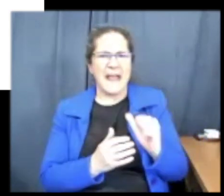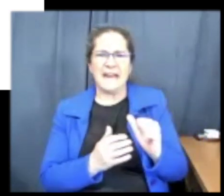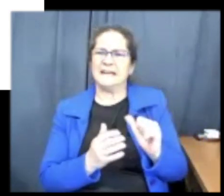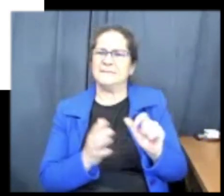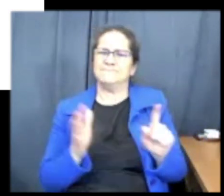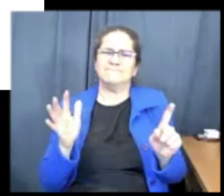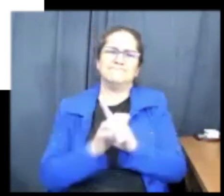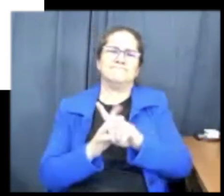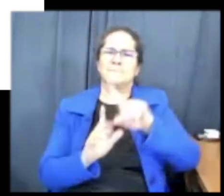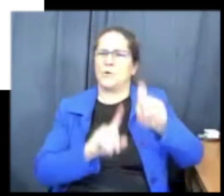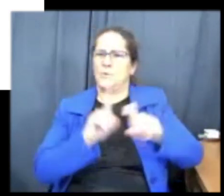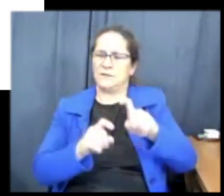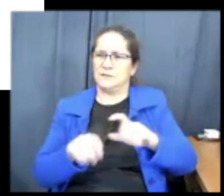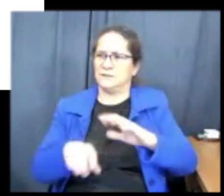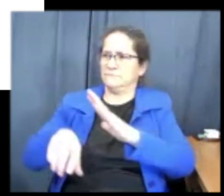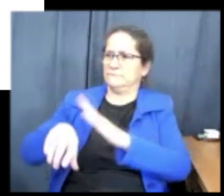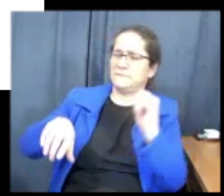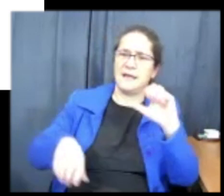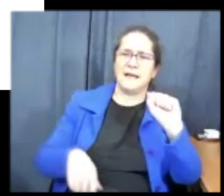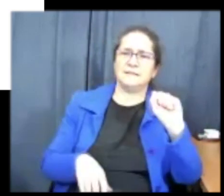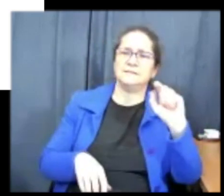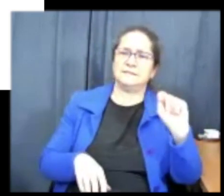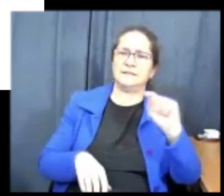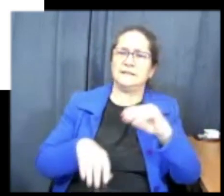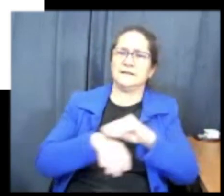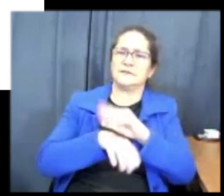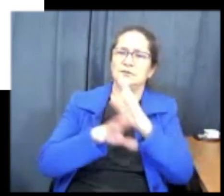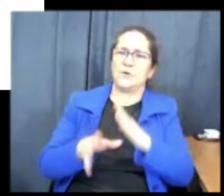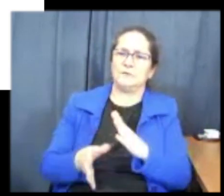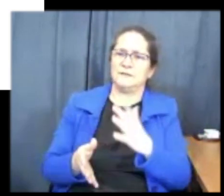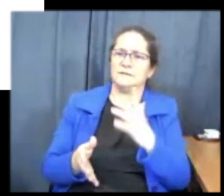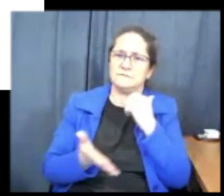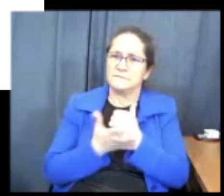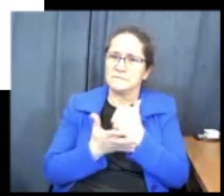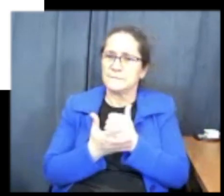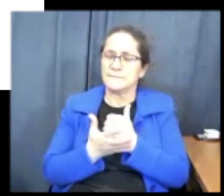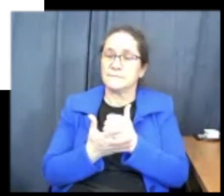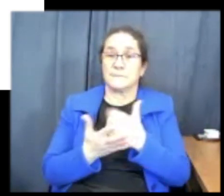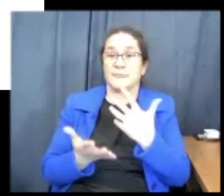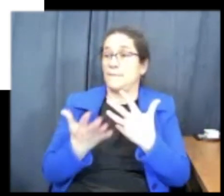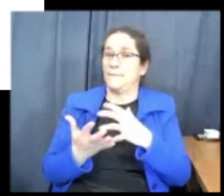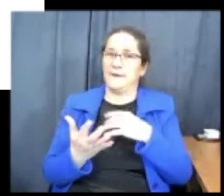for assistance and possibly ask them for additional training on that decision making tool to make sure